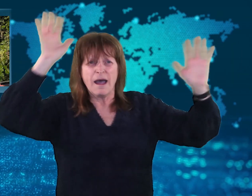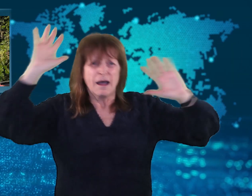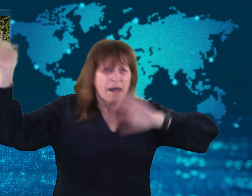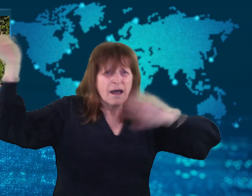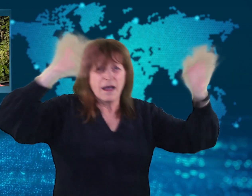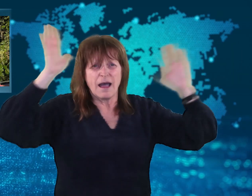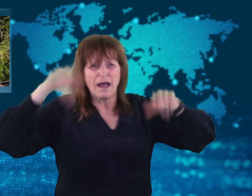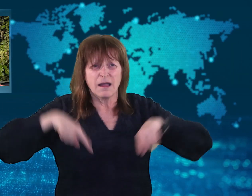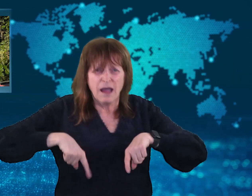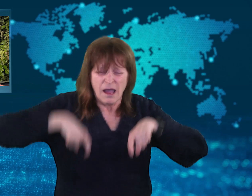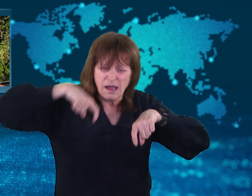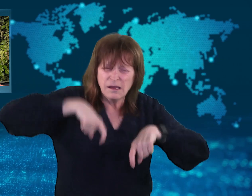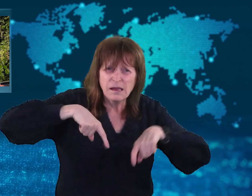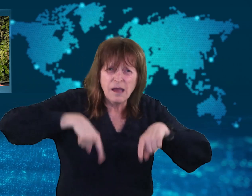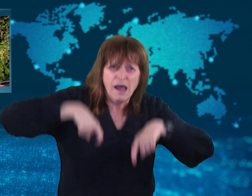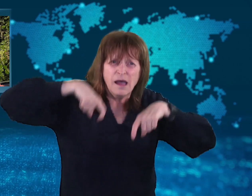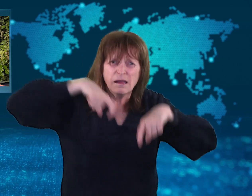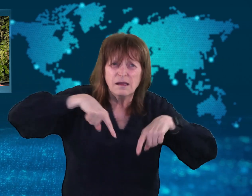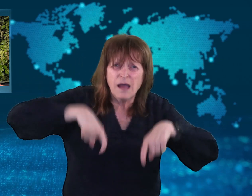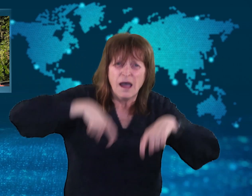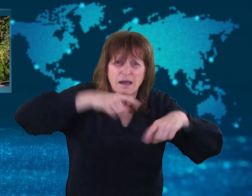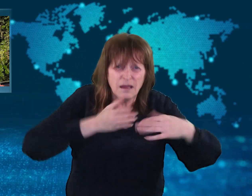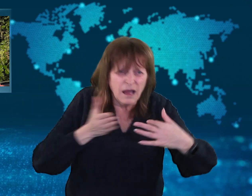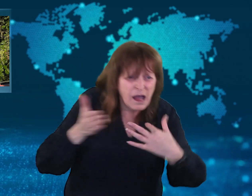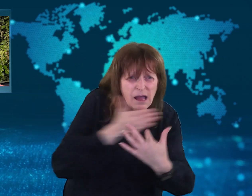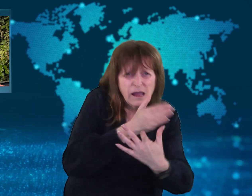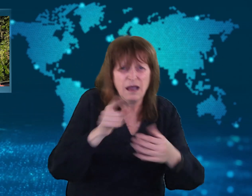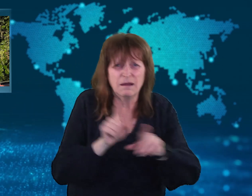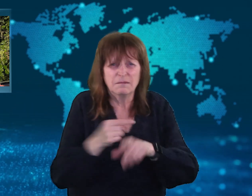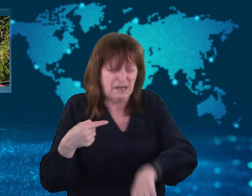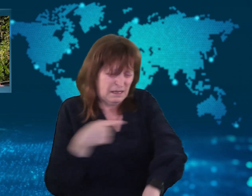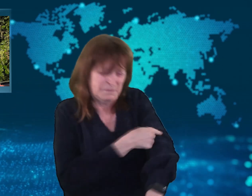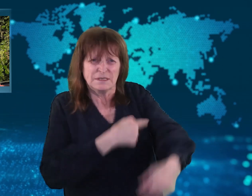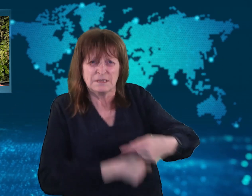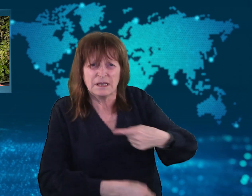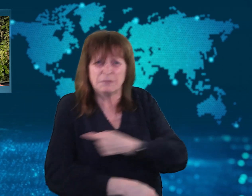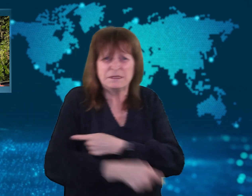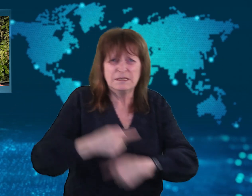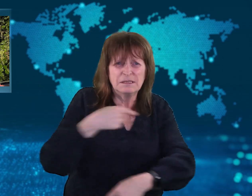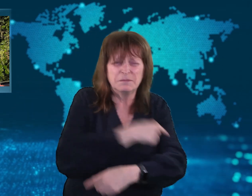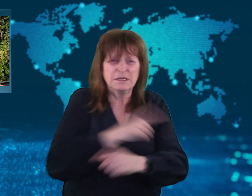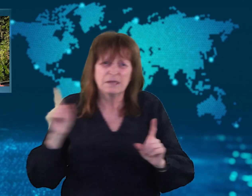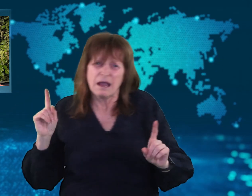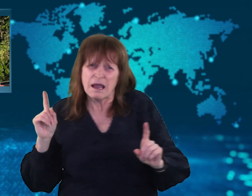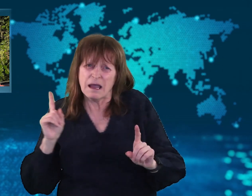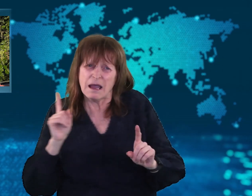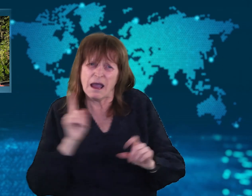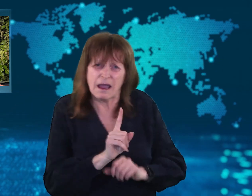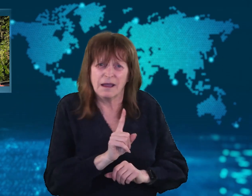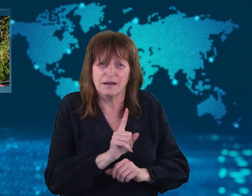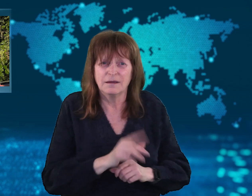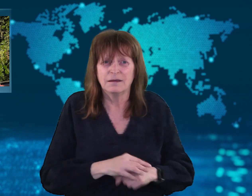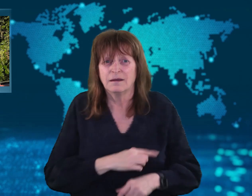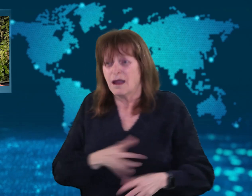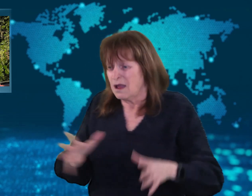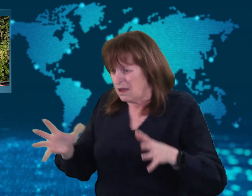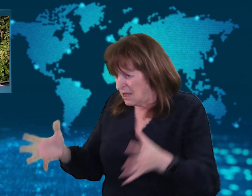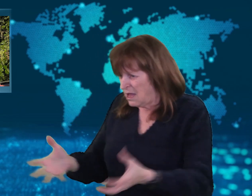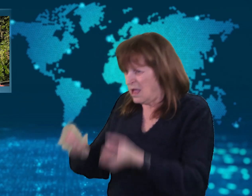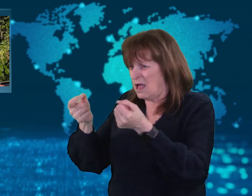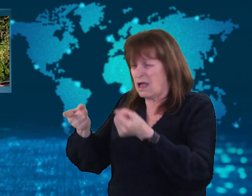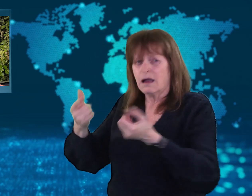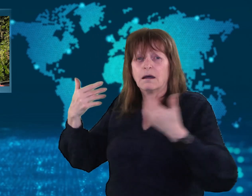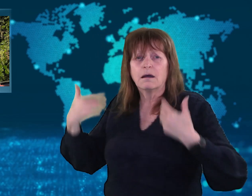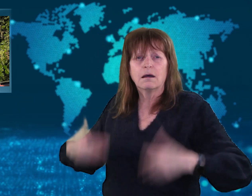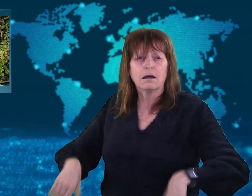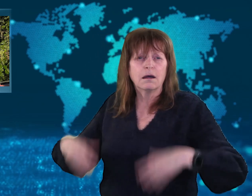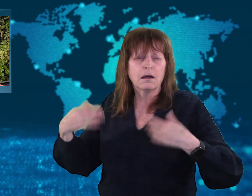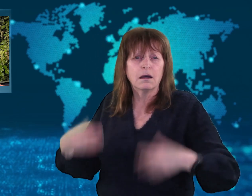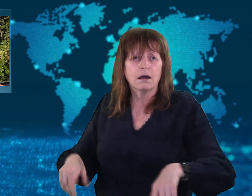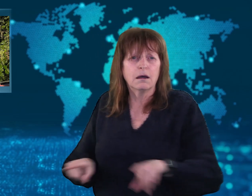When found, he was dehydrated, very weak, and had wounds on his feet.